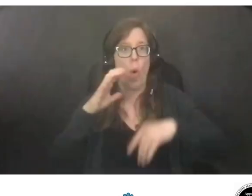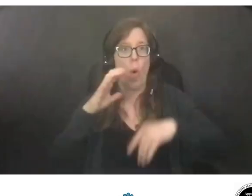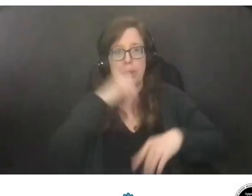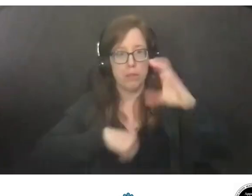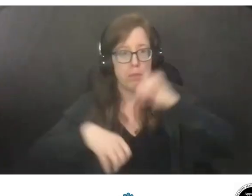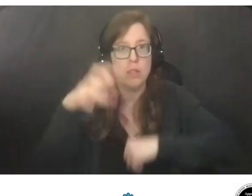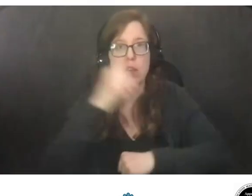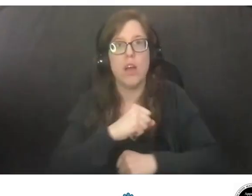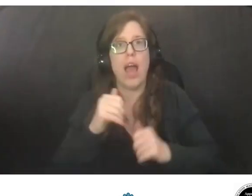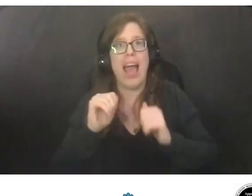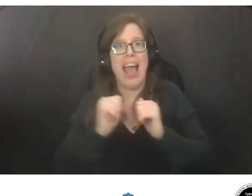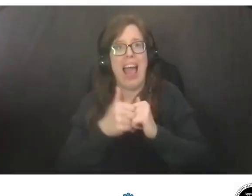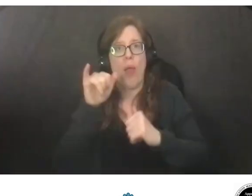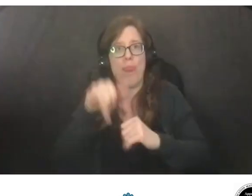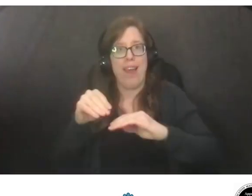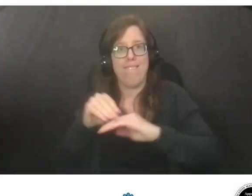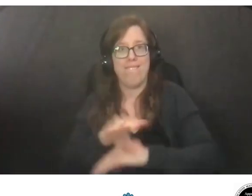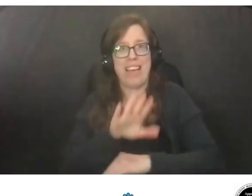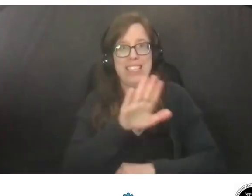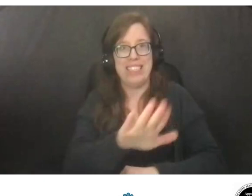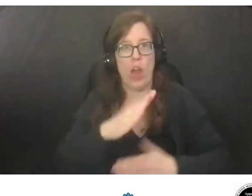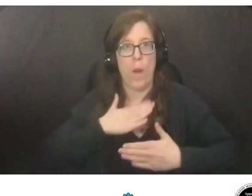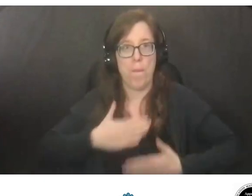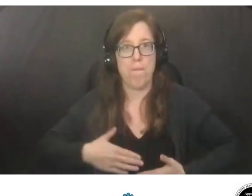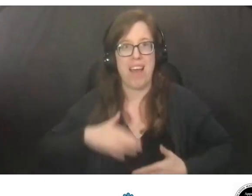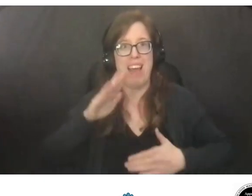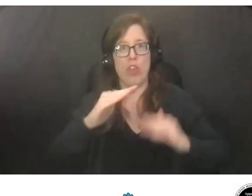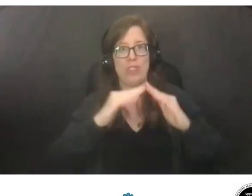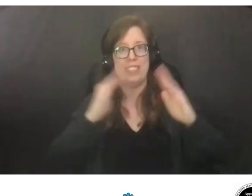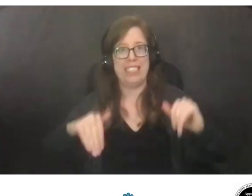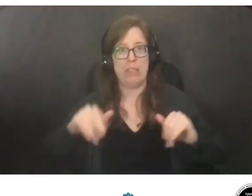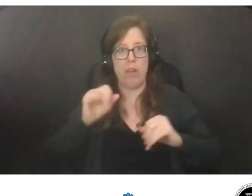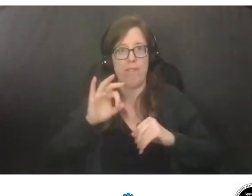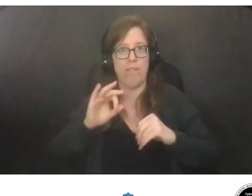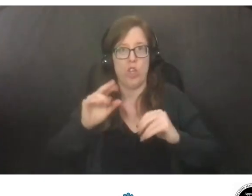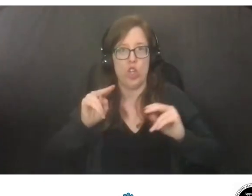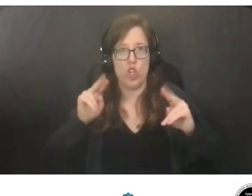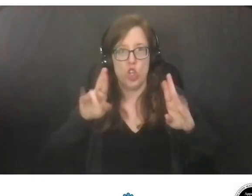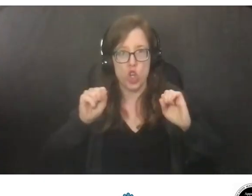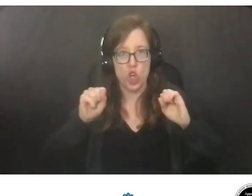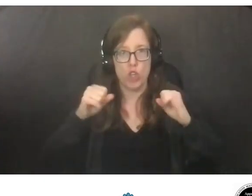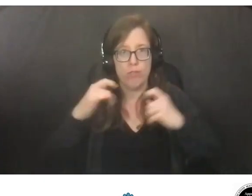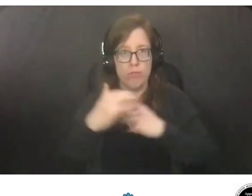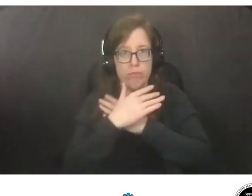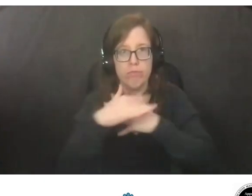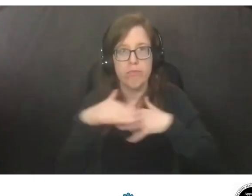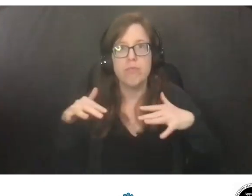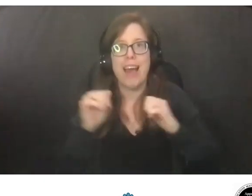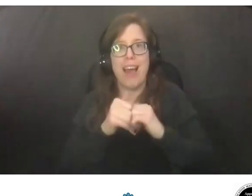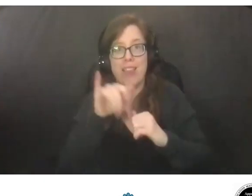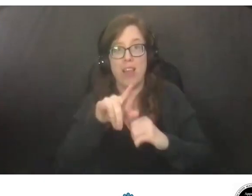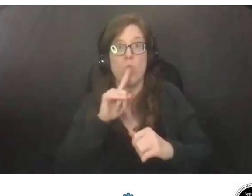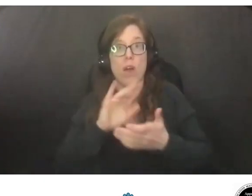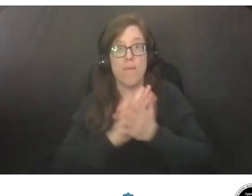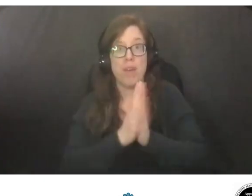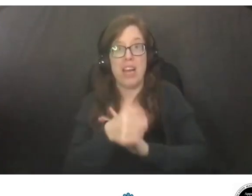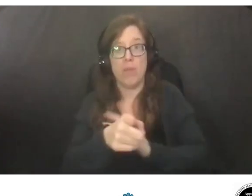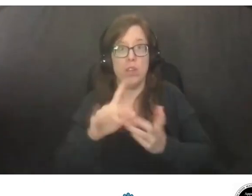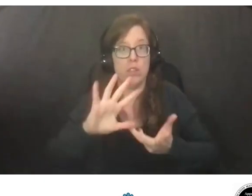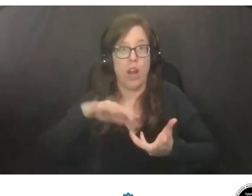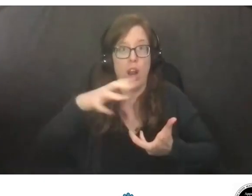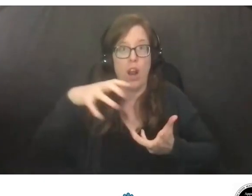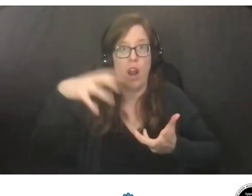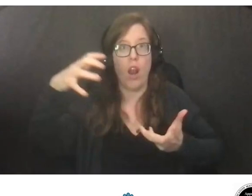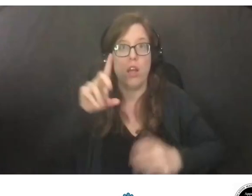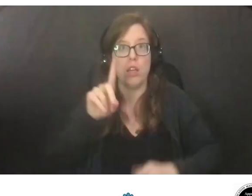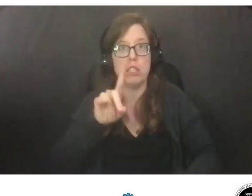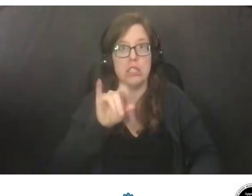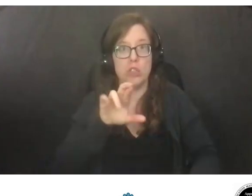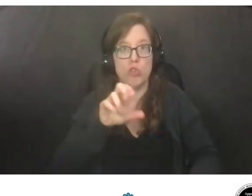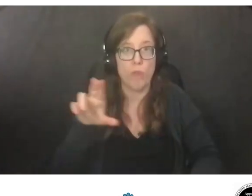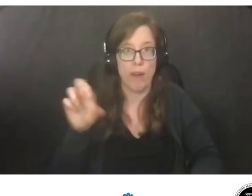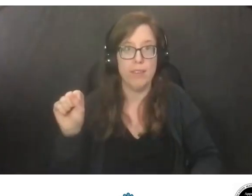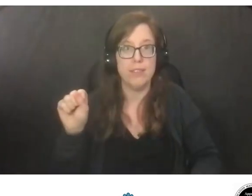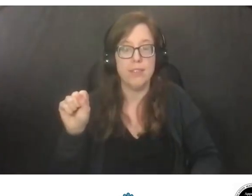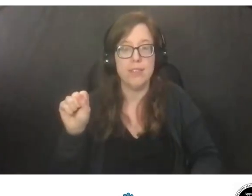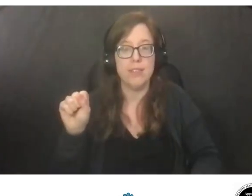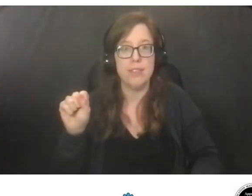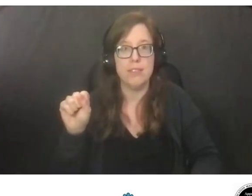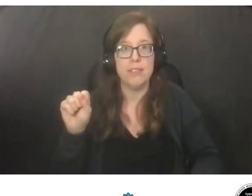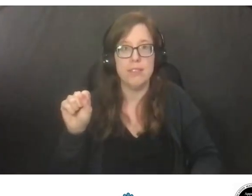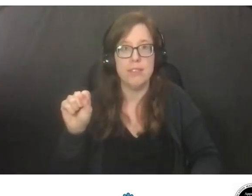what that does to the body, to the nervous system. That it really sends them into distress. And then,